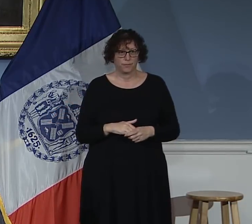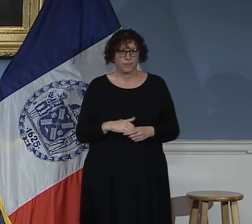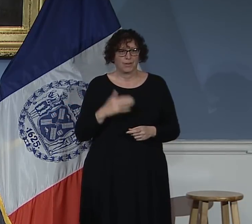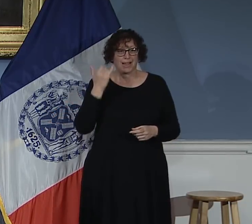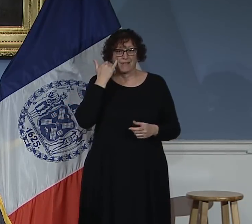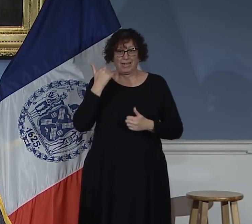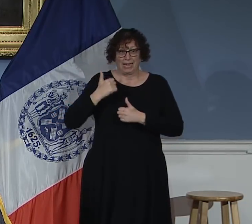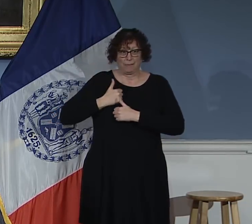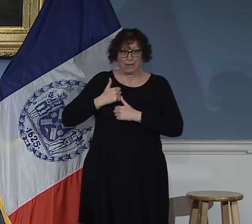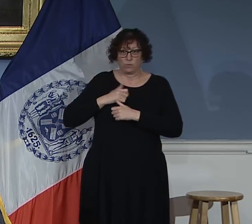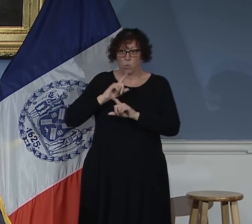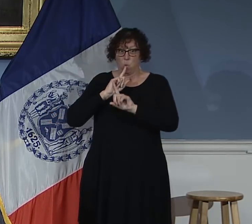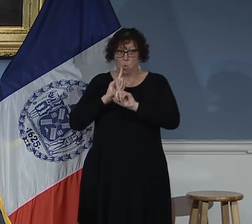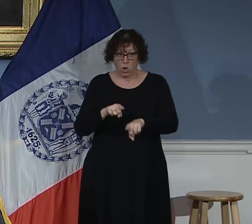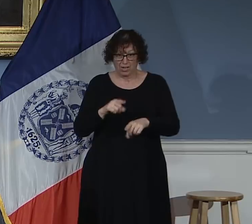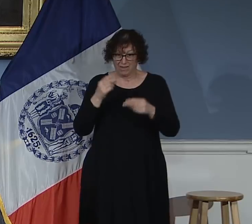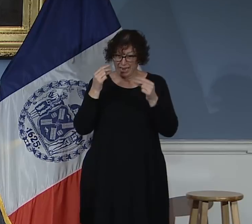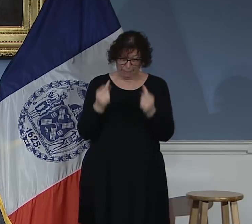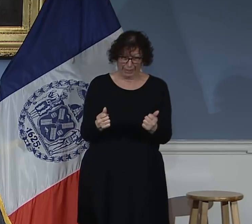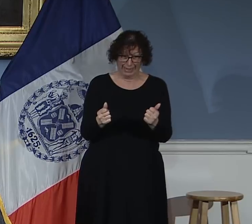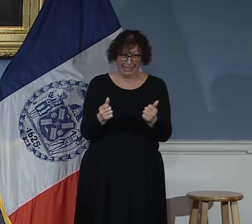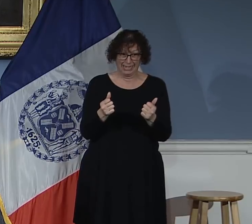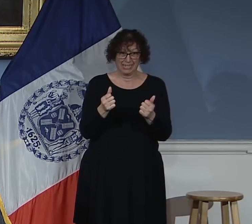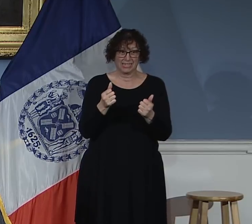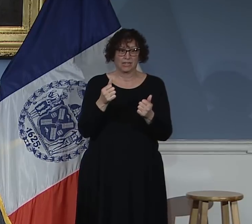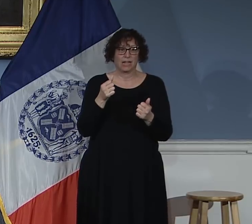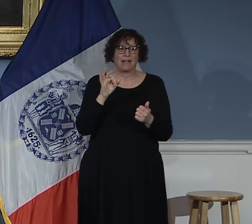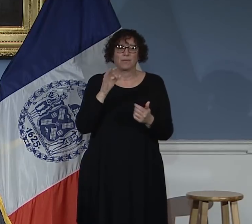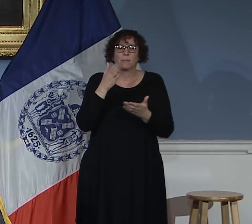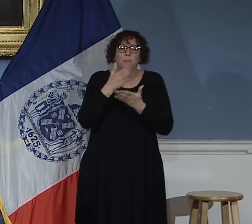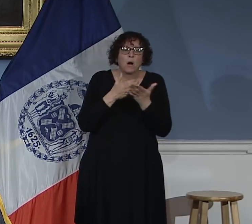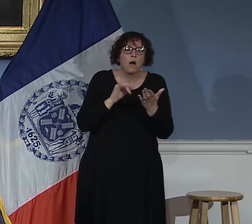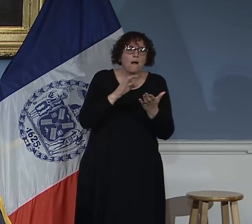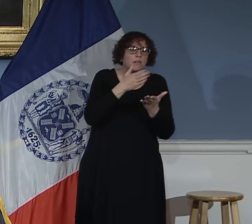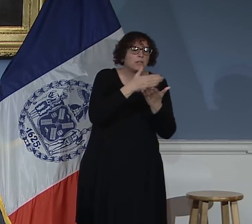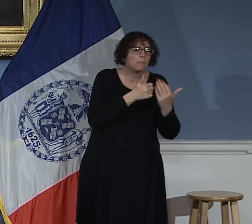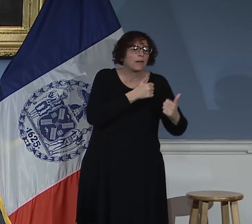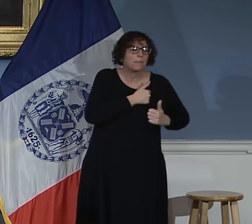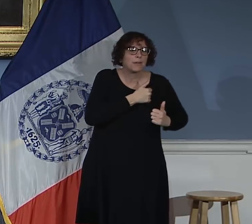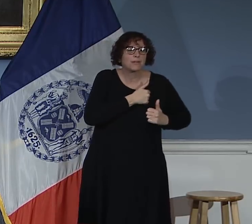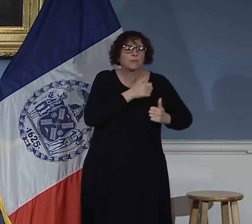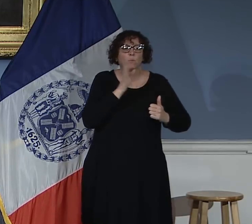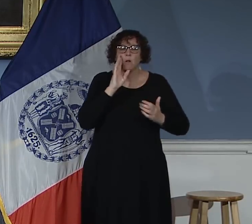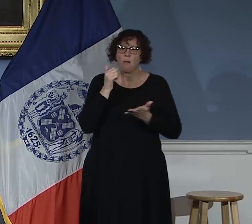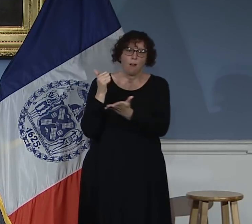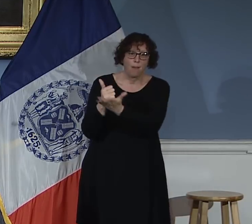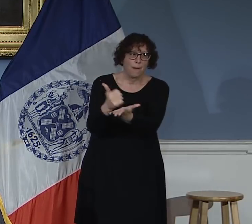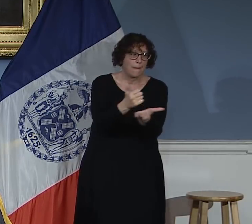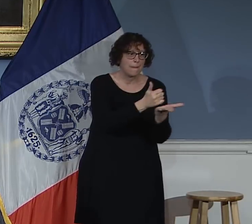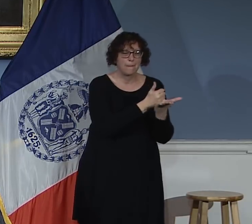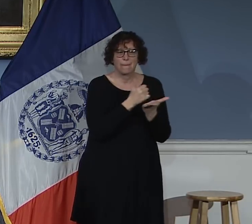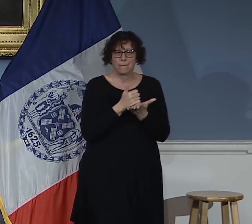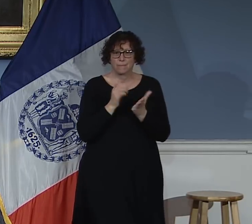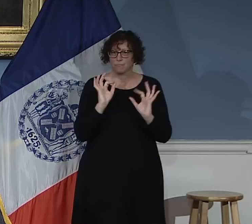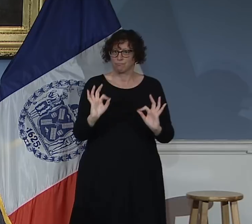IF OUR MILITARY IS MOBIILZED IMMEDIATELY, EVEN